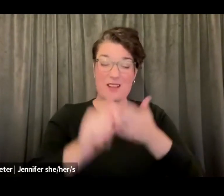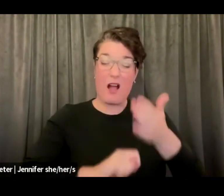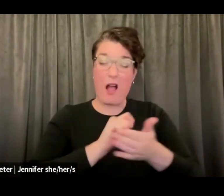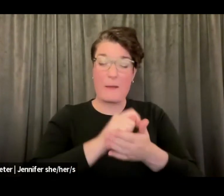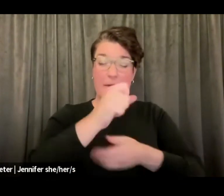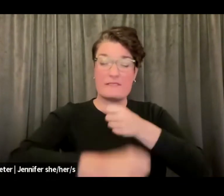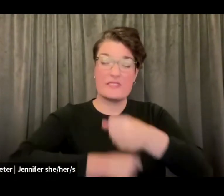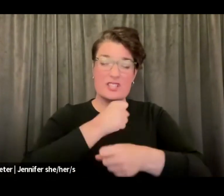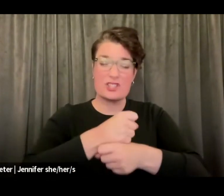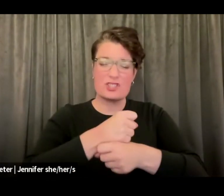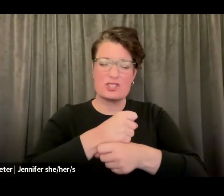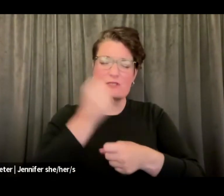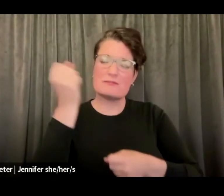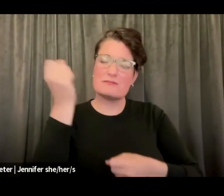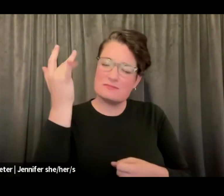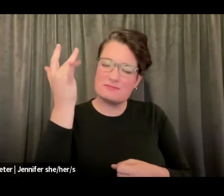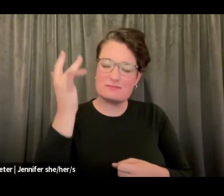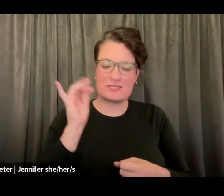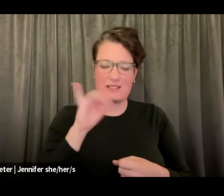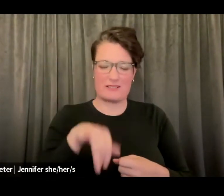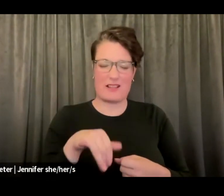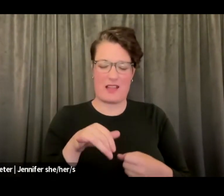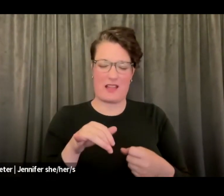is the time of year of the Gevirah.